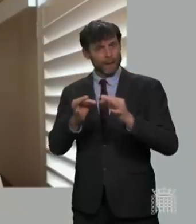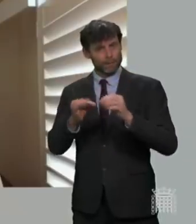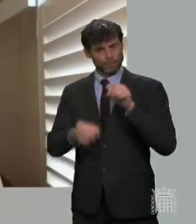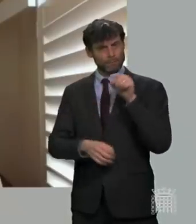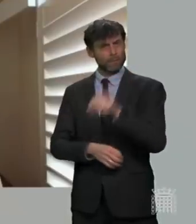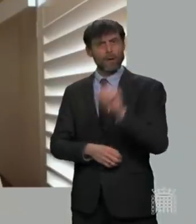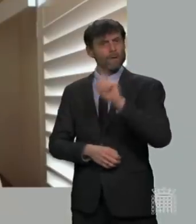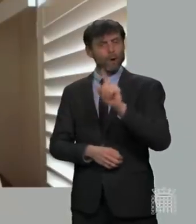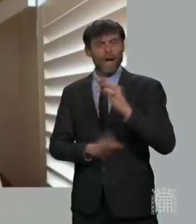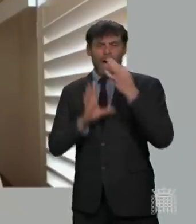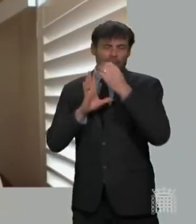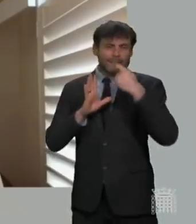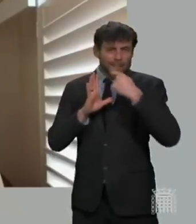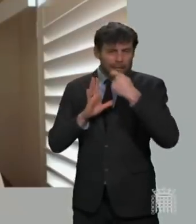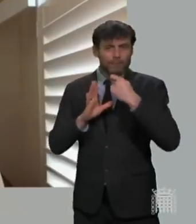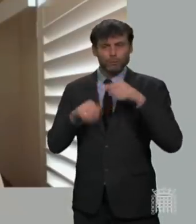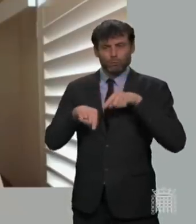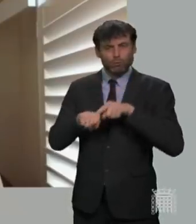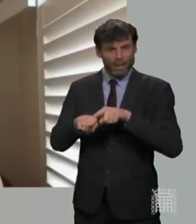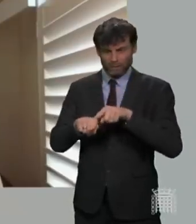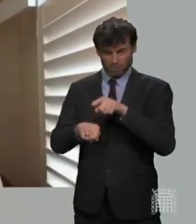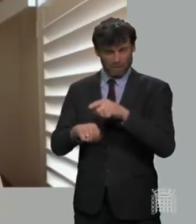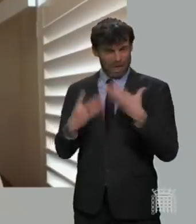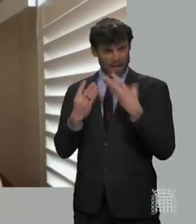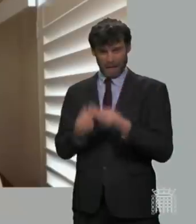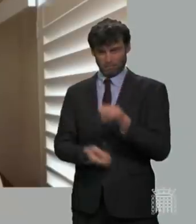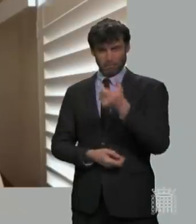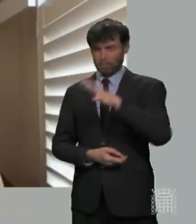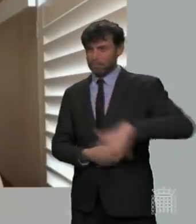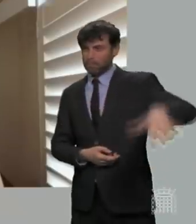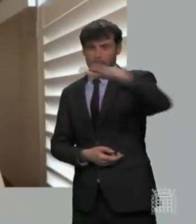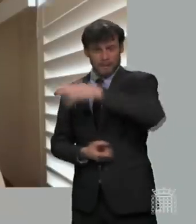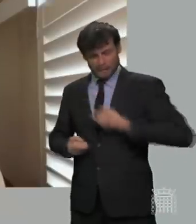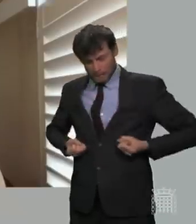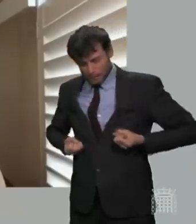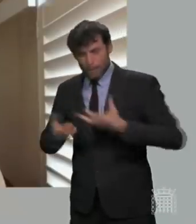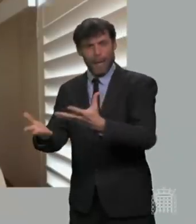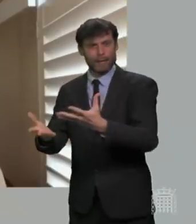has made barely any difference, yet they say they cannot afford to give more than a pitiful 1%